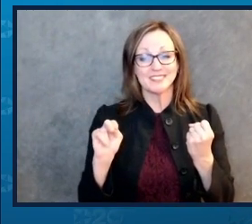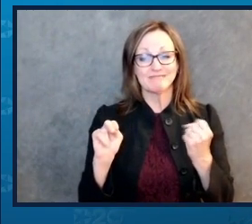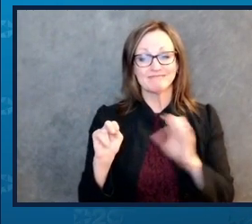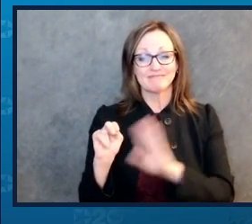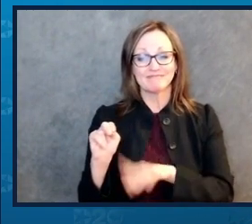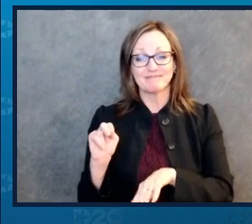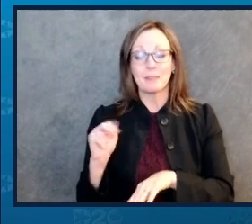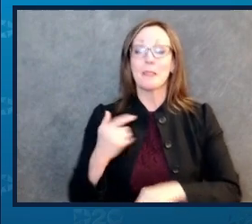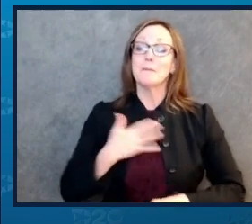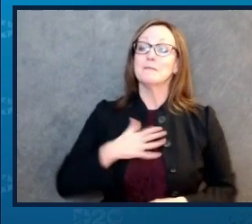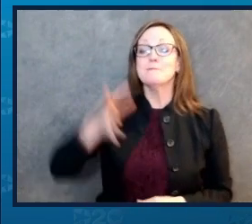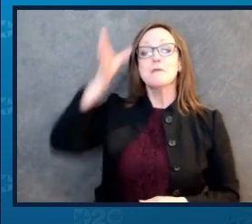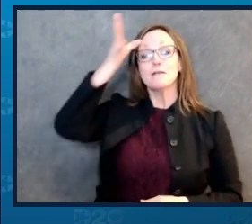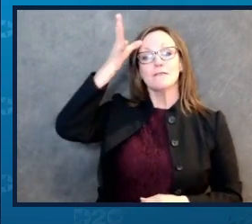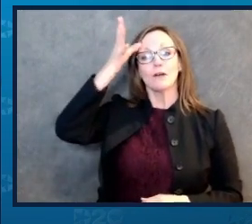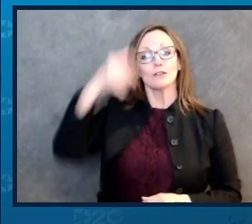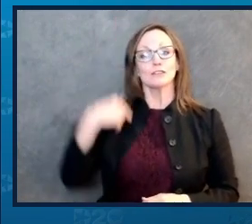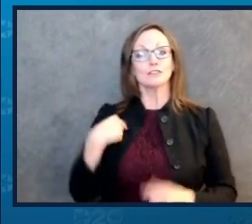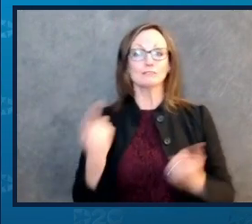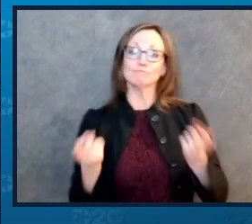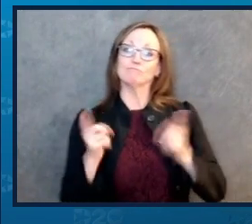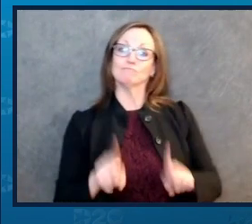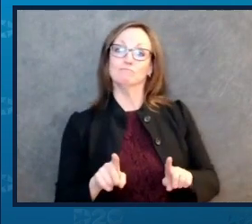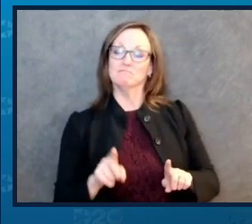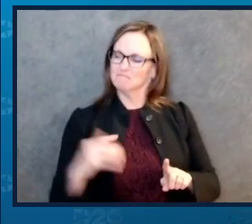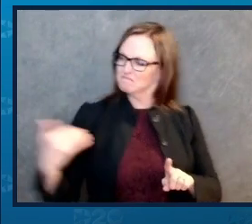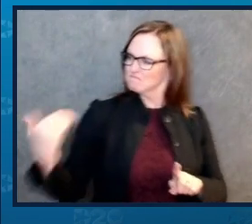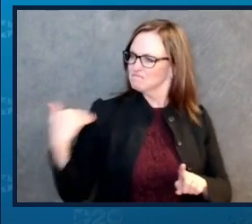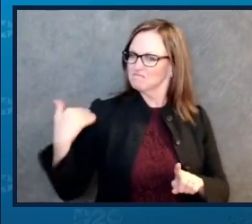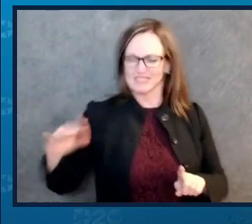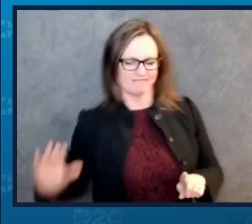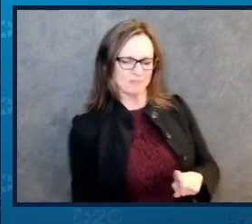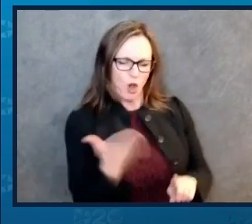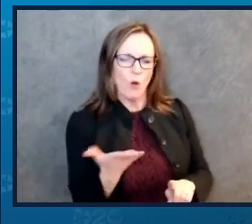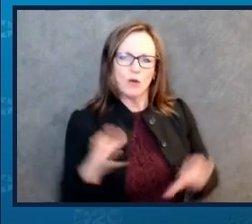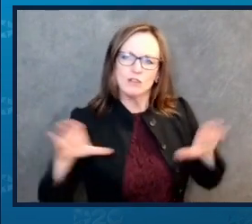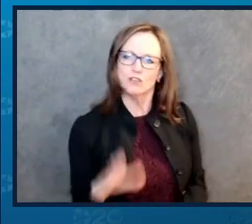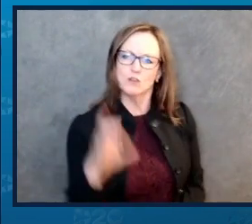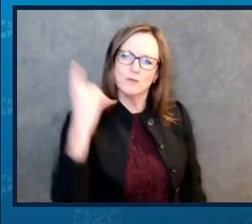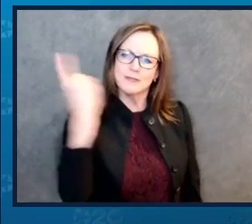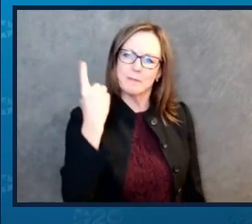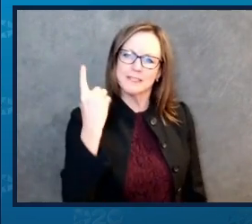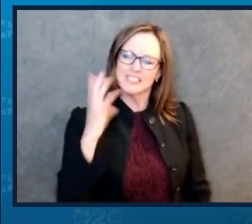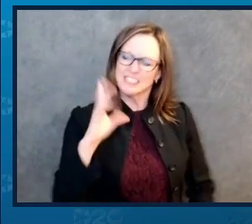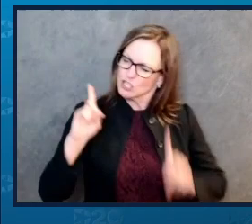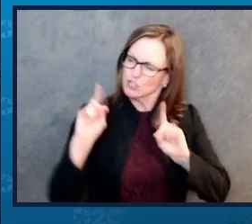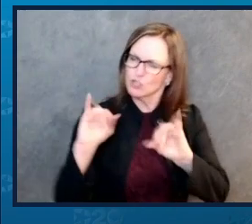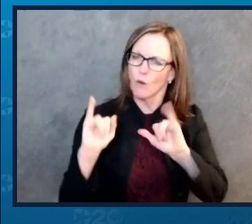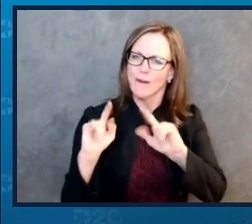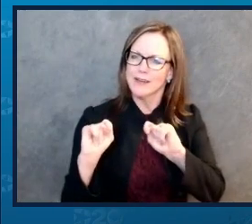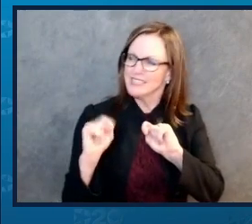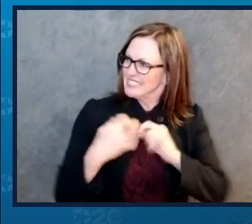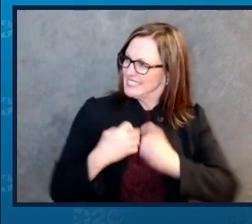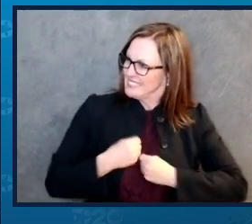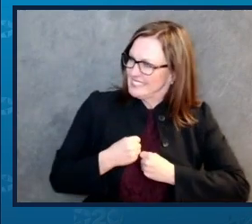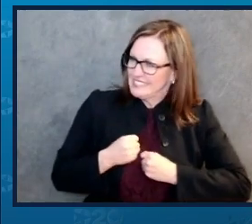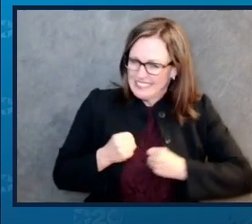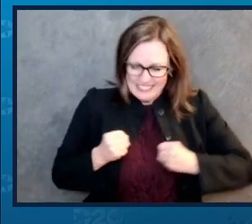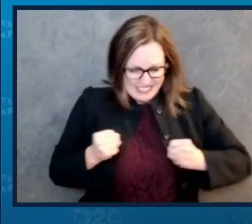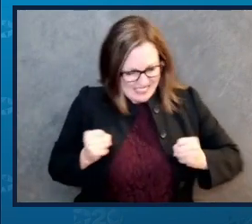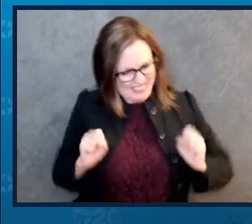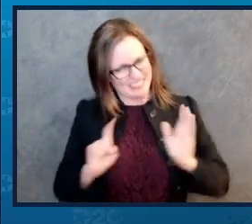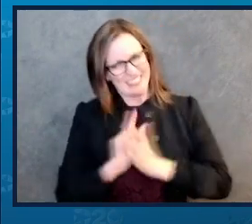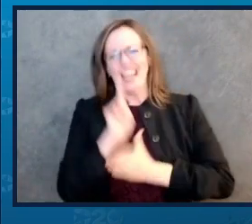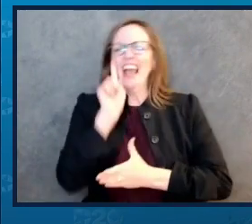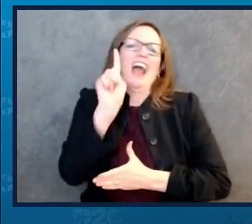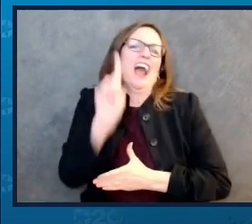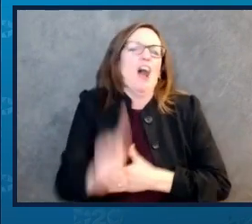UP AND DO SOMETHING ABOUT IT.